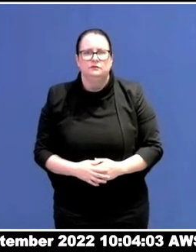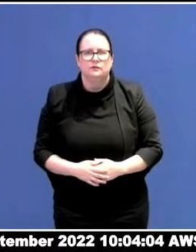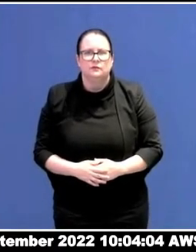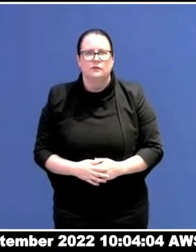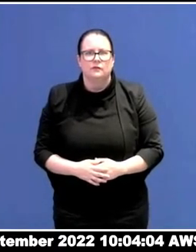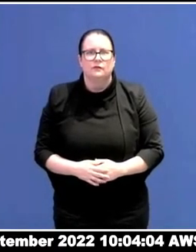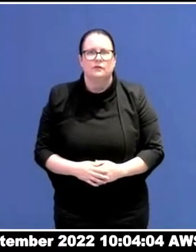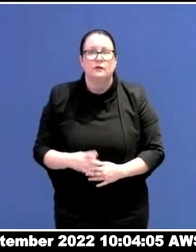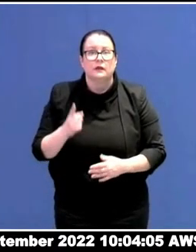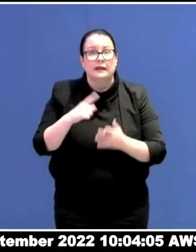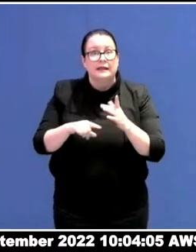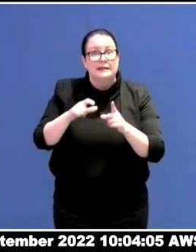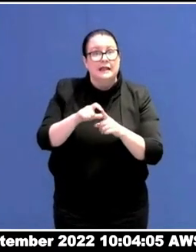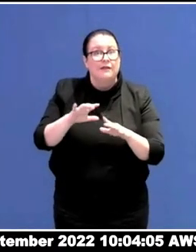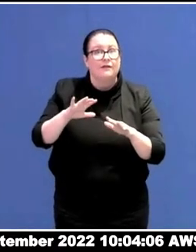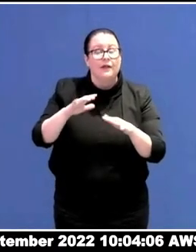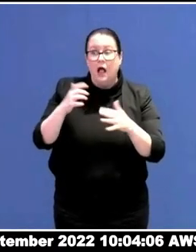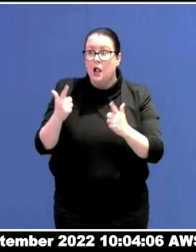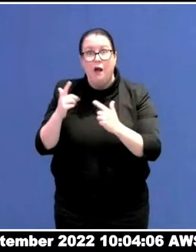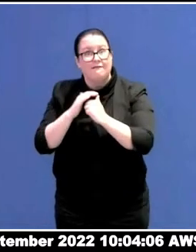No, he only had a few friends while he was at school.